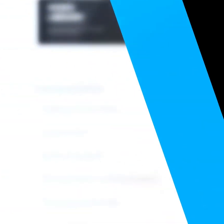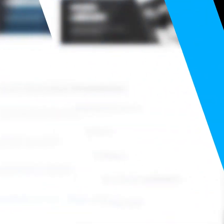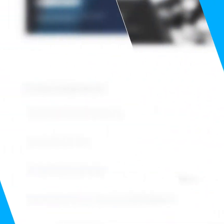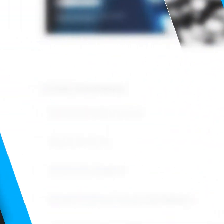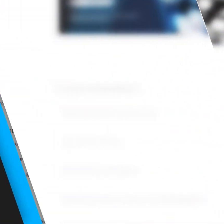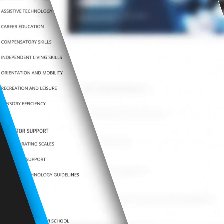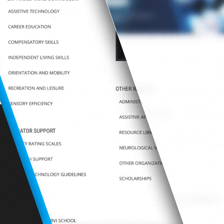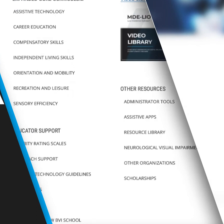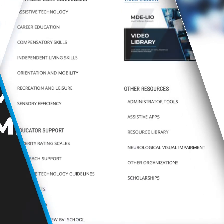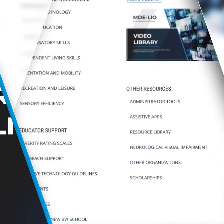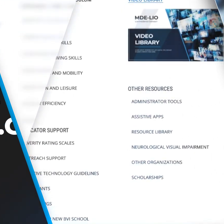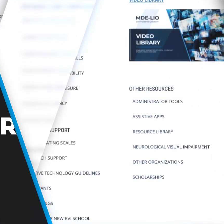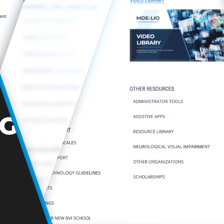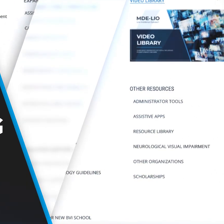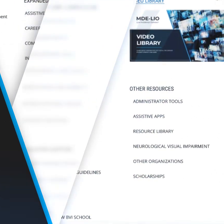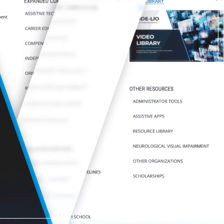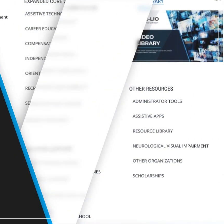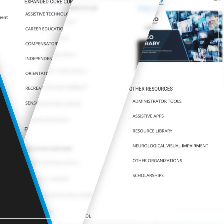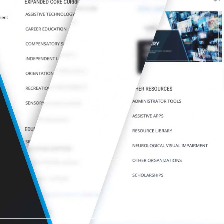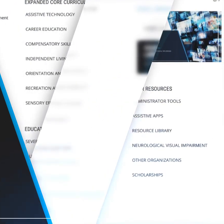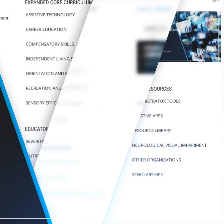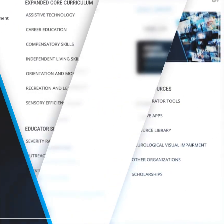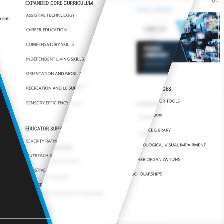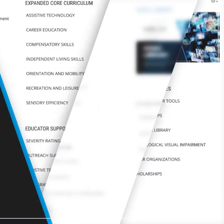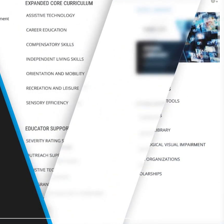Learn more at mdelio.org.